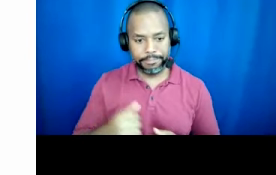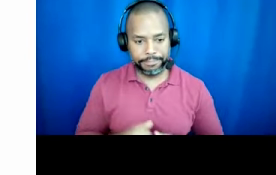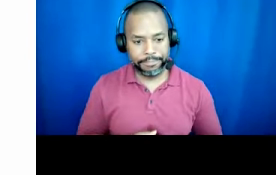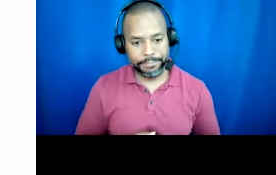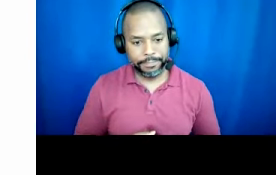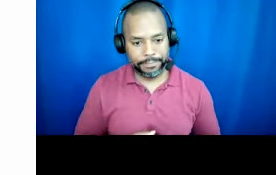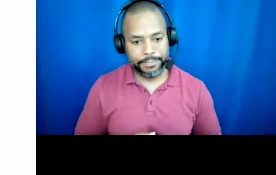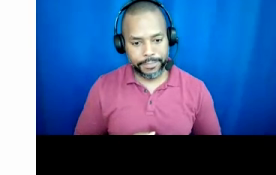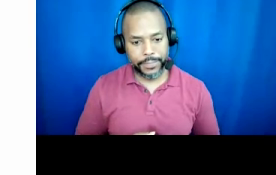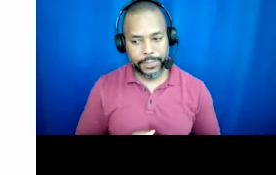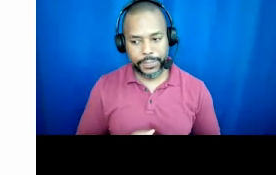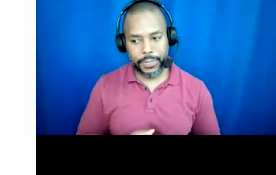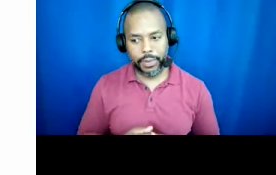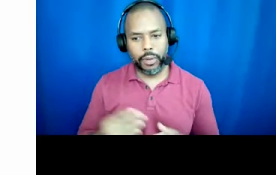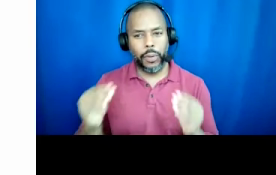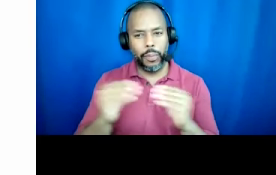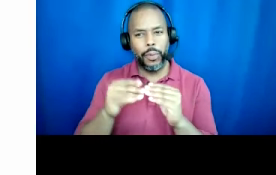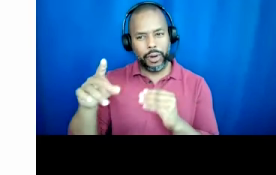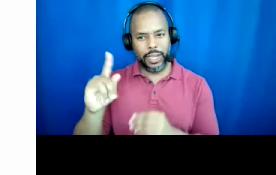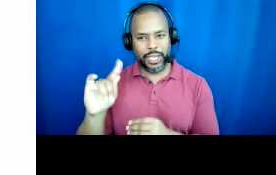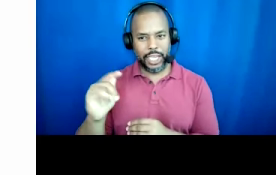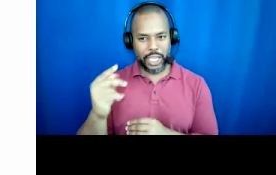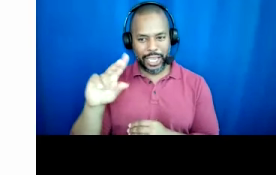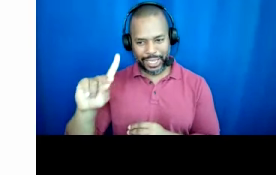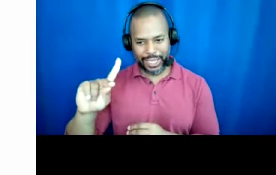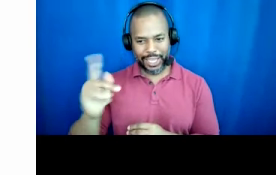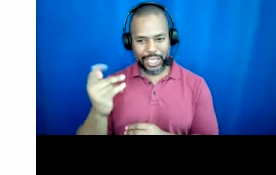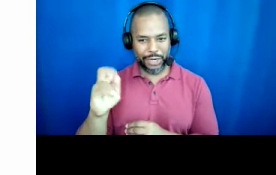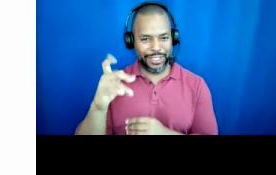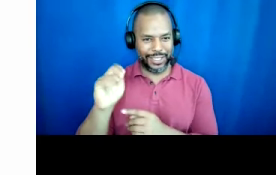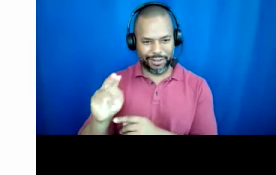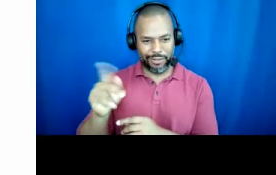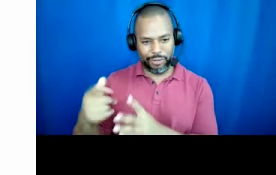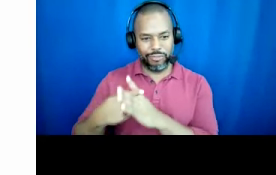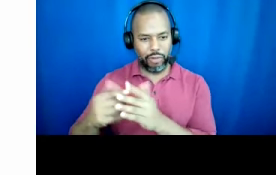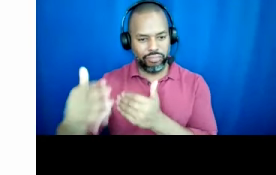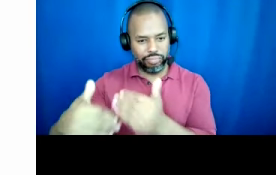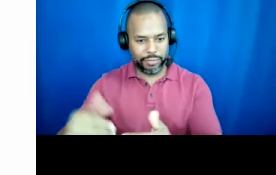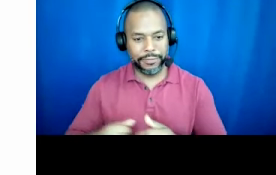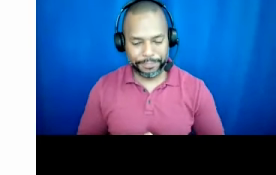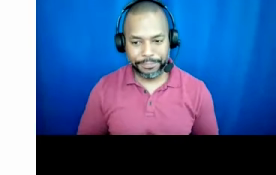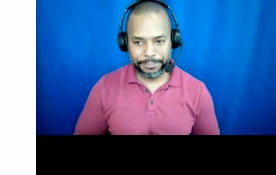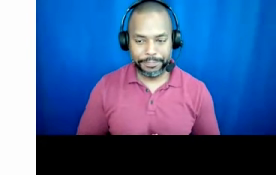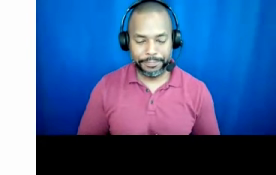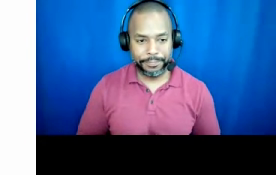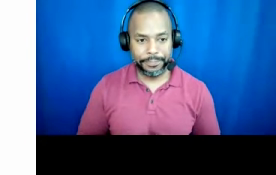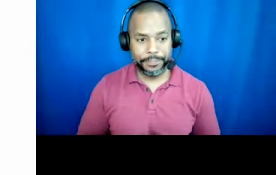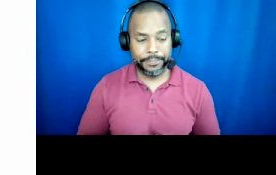more for us, but, what ACCJC expects and that is our,